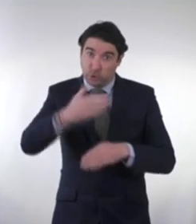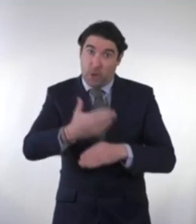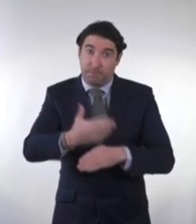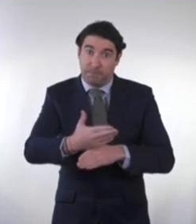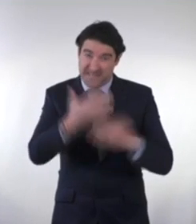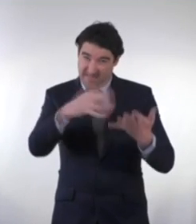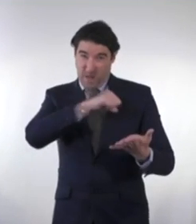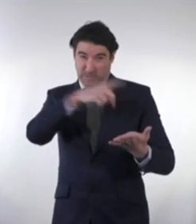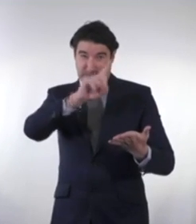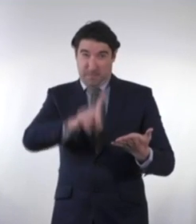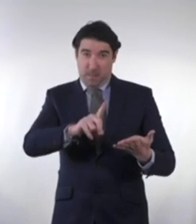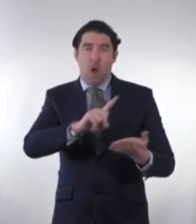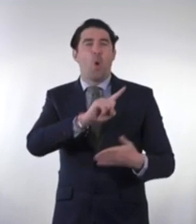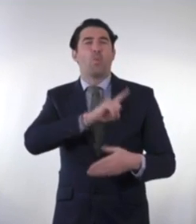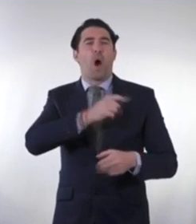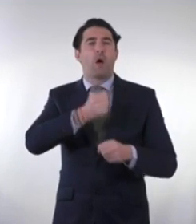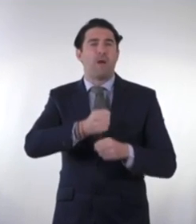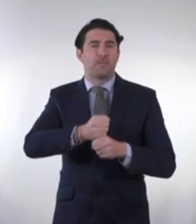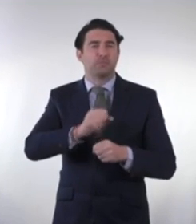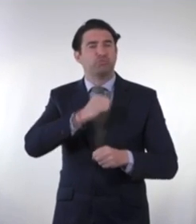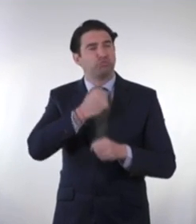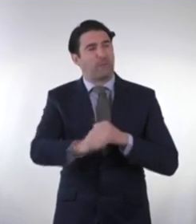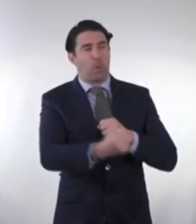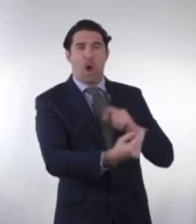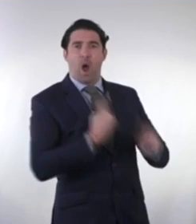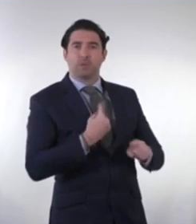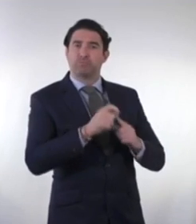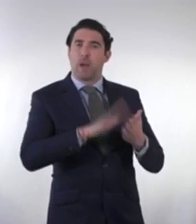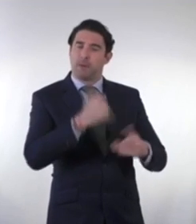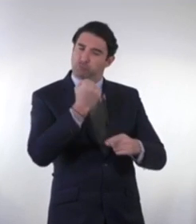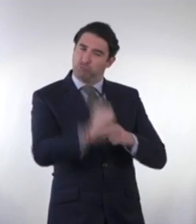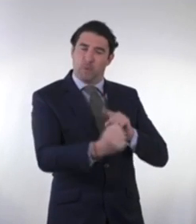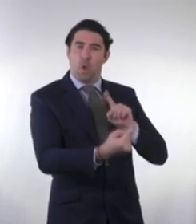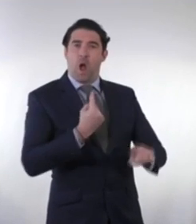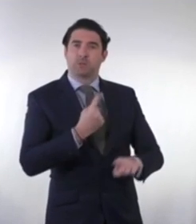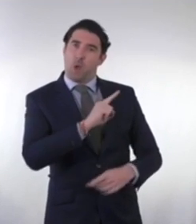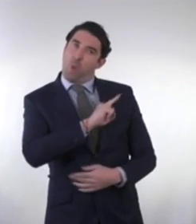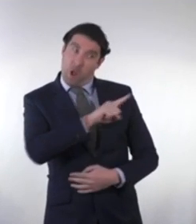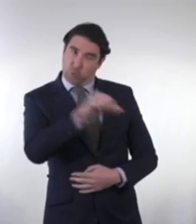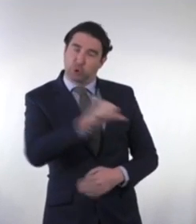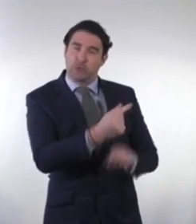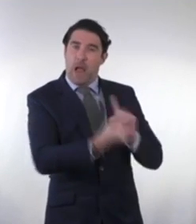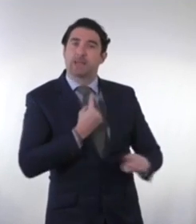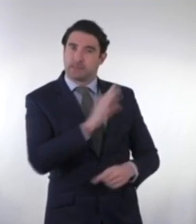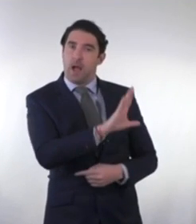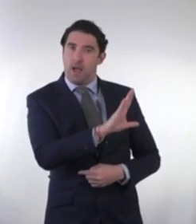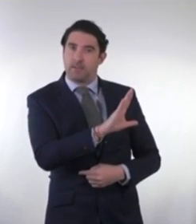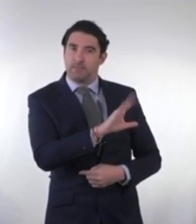The Prime Minister I am grateful to the hon. Lady. There will of course be plenty of time to go over all the decisions that the